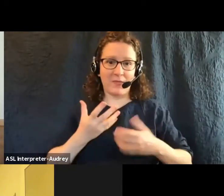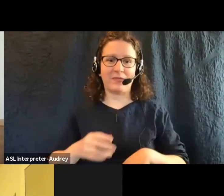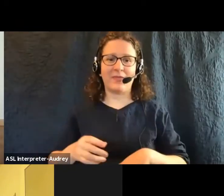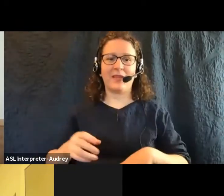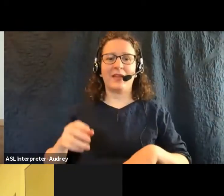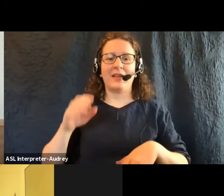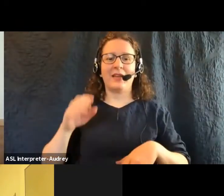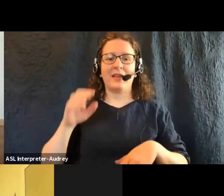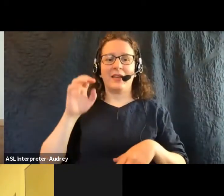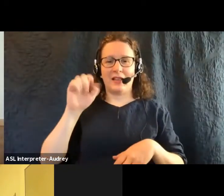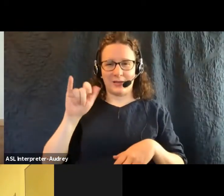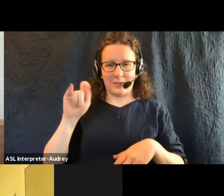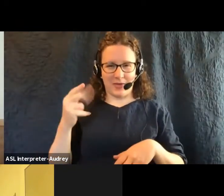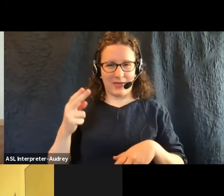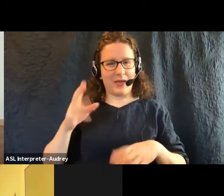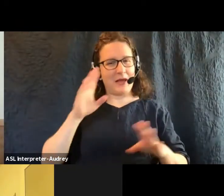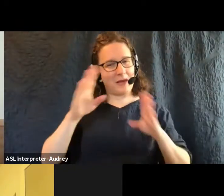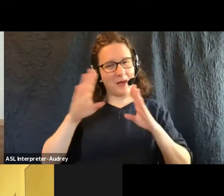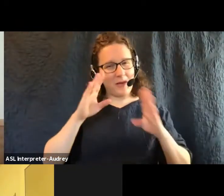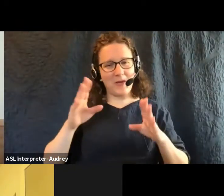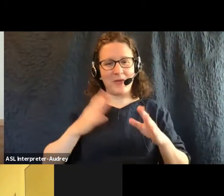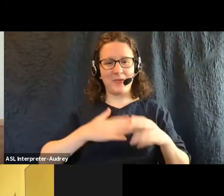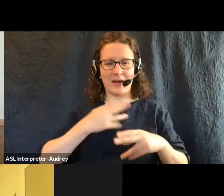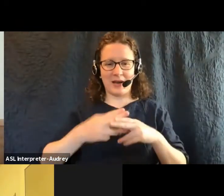My name is Elisabeth Egel.